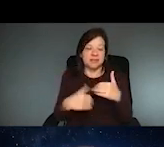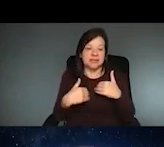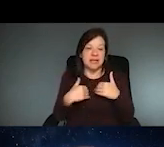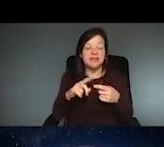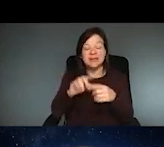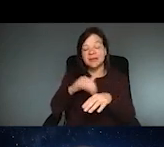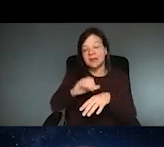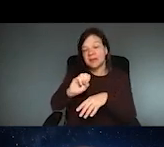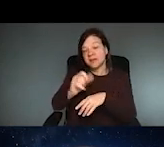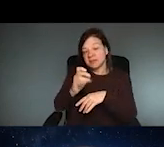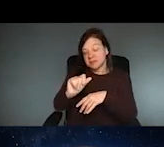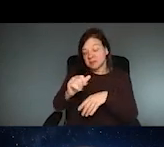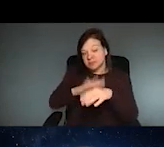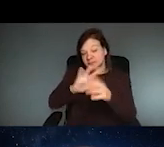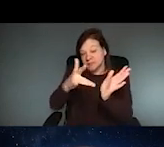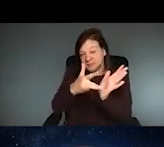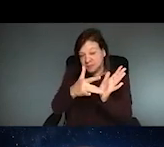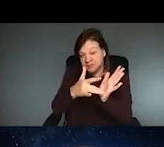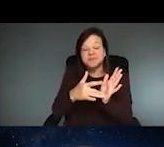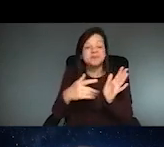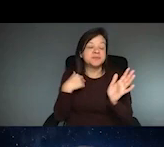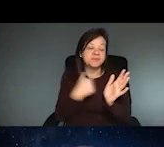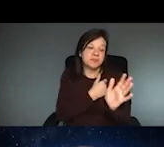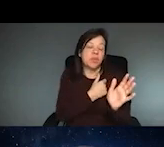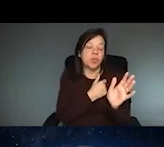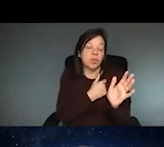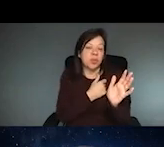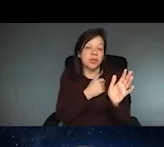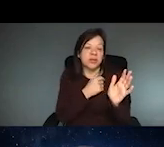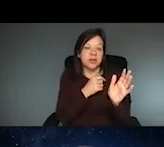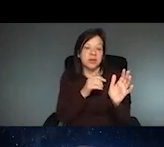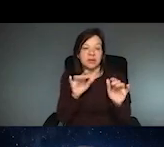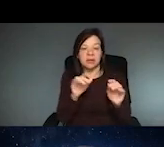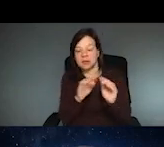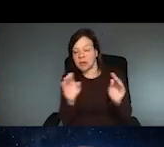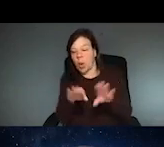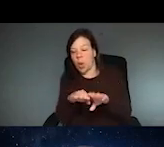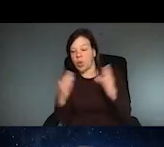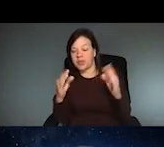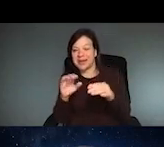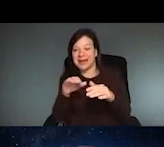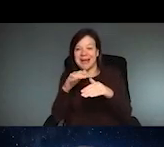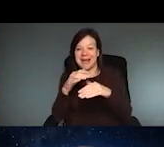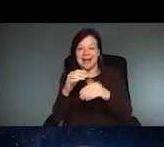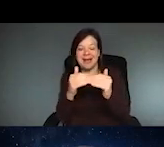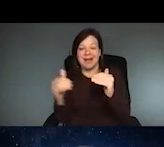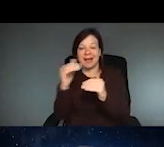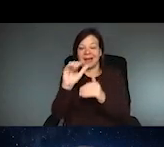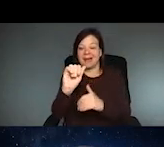IN THE SETTINGS TAB IN THE MIDDLE, SCROLL DOWN AND TOGGLE OPEN THE ADVANCED OPTIONS MENU WE WILL SEE DOWN